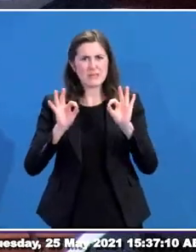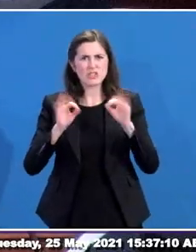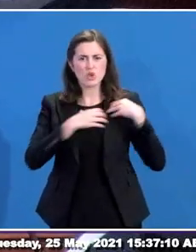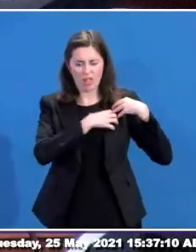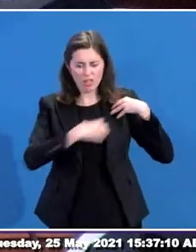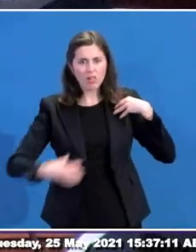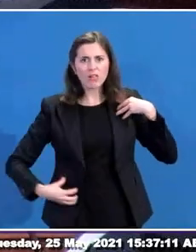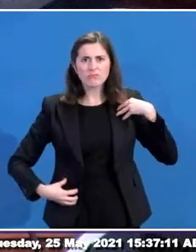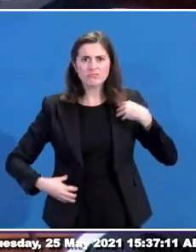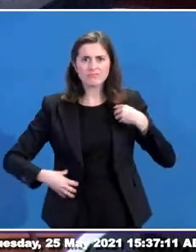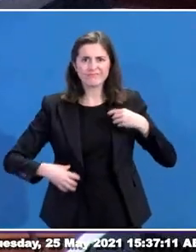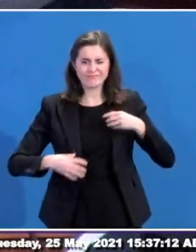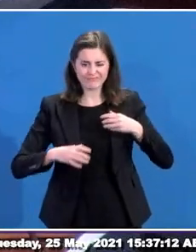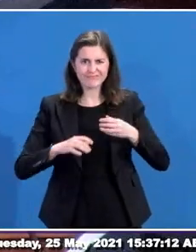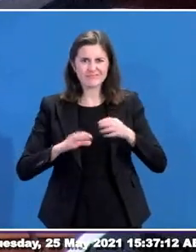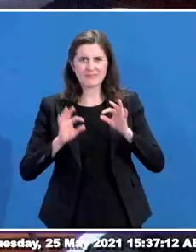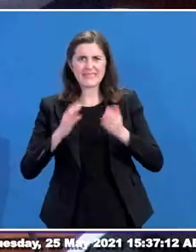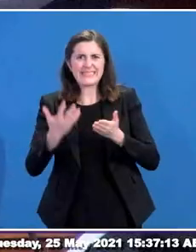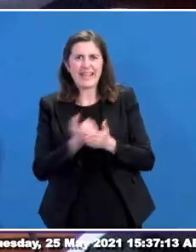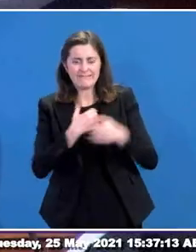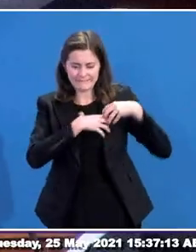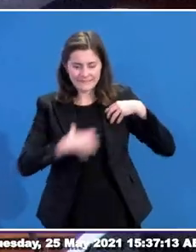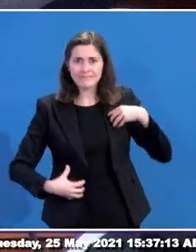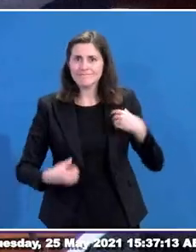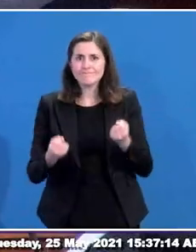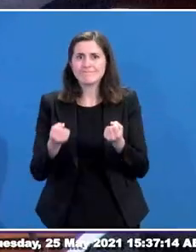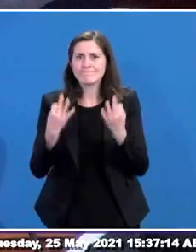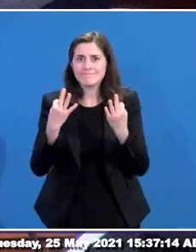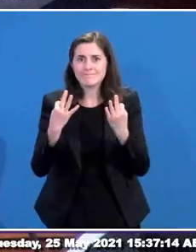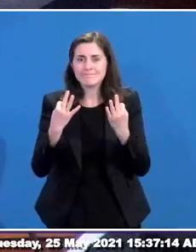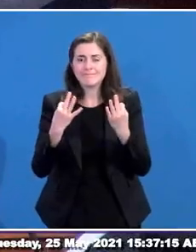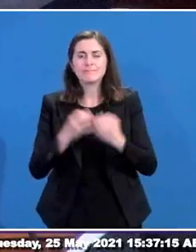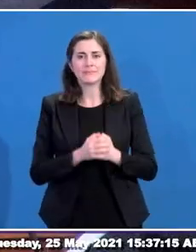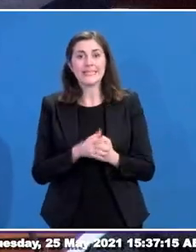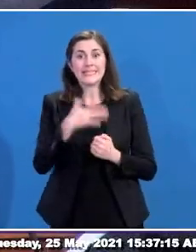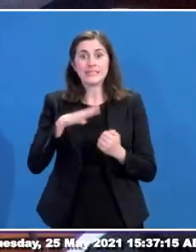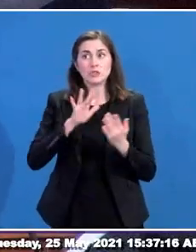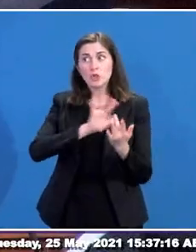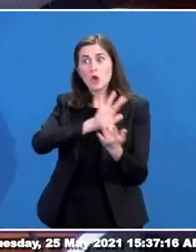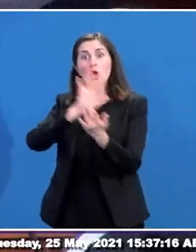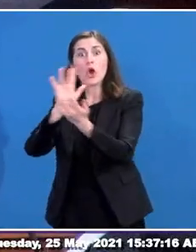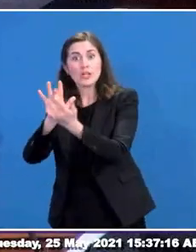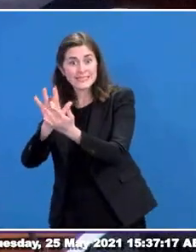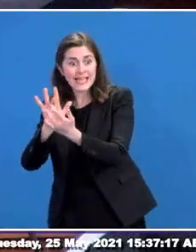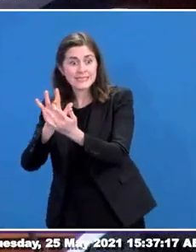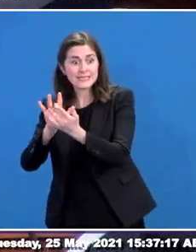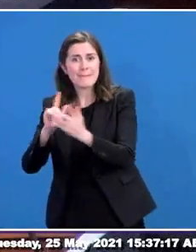consult with their manager and a regional manager to authorise calling an ambulance should the need arise for transport.